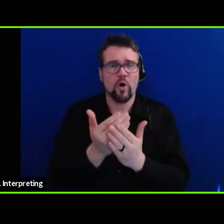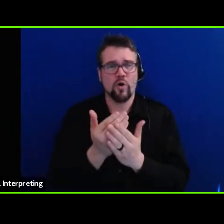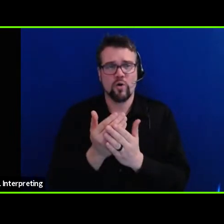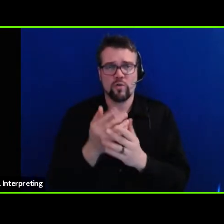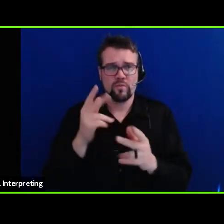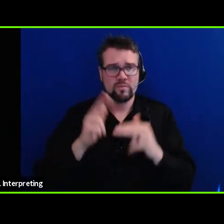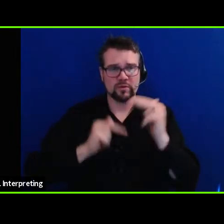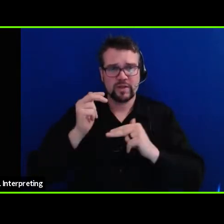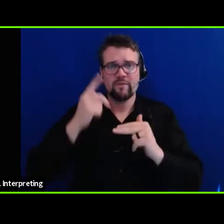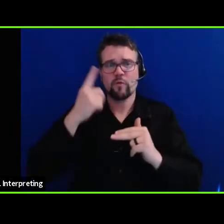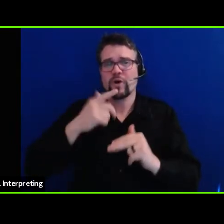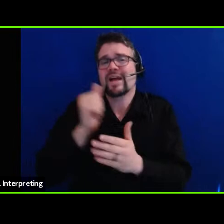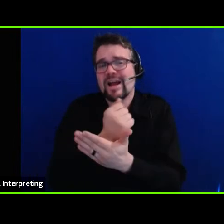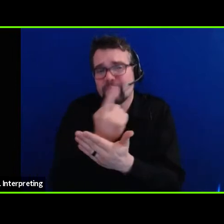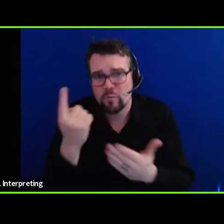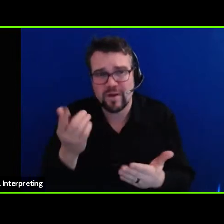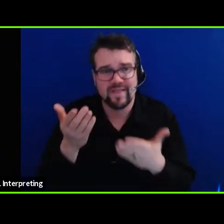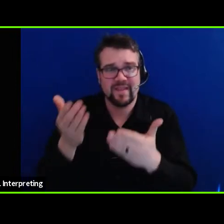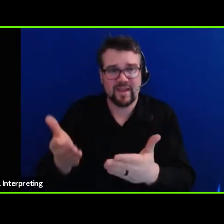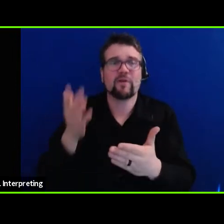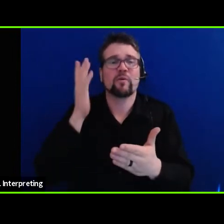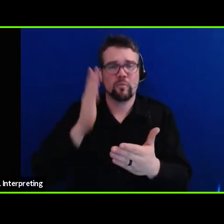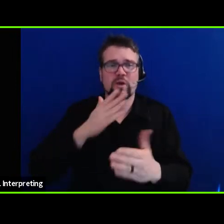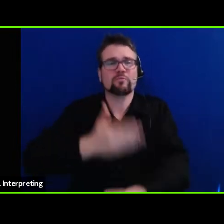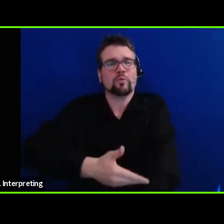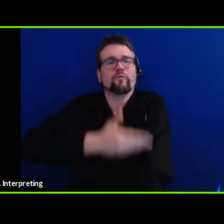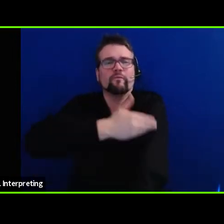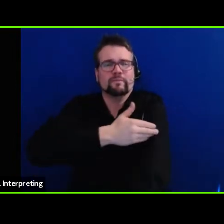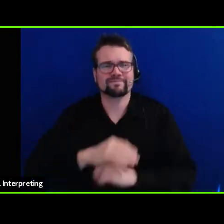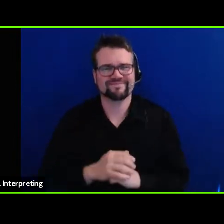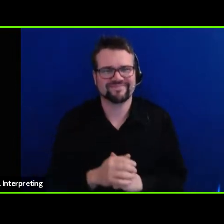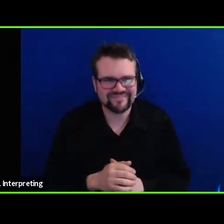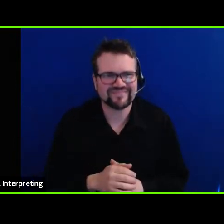TO HEAR MORE ABOUT TODAY. THIRD, WE'RE FUNDING INNOVATIVE